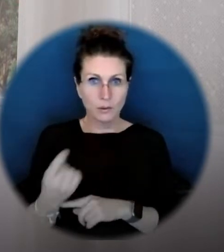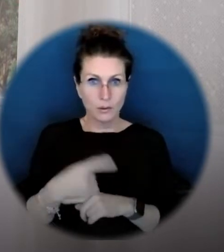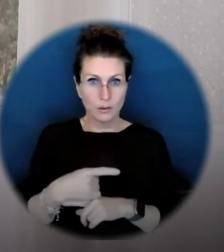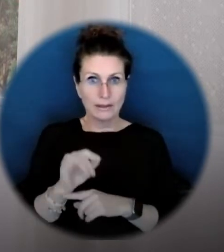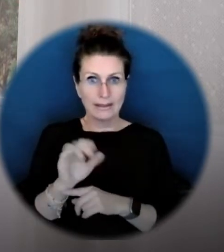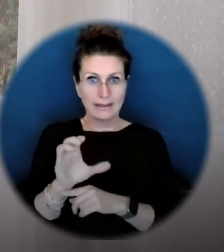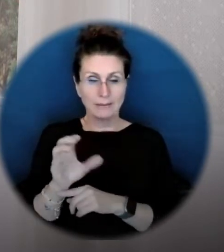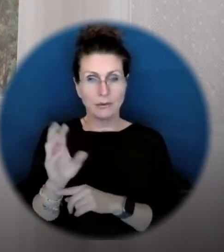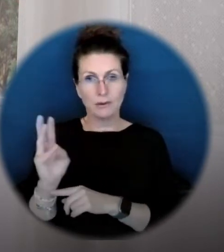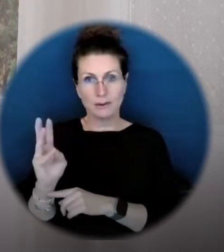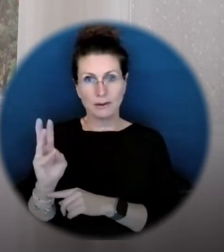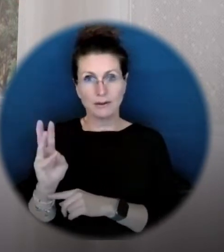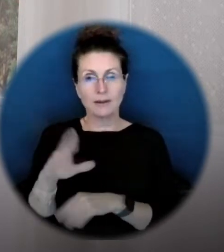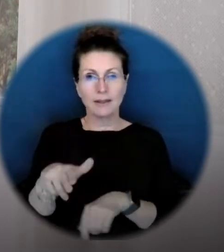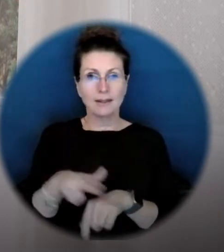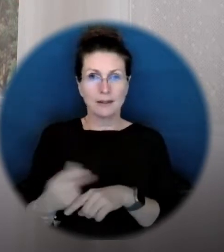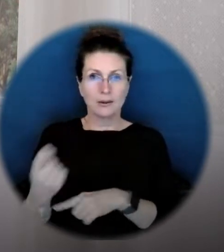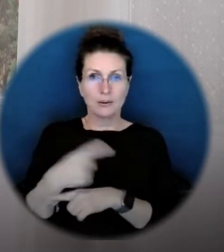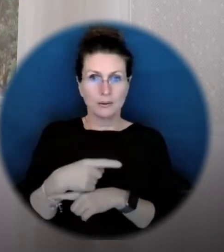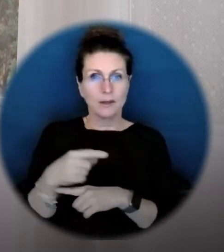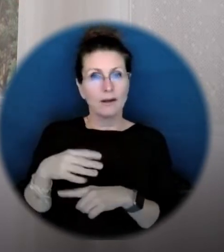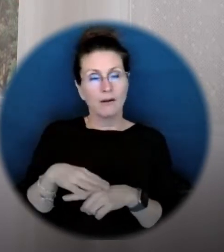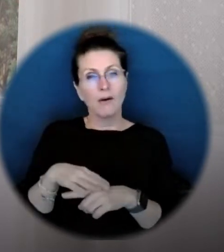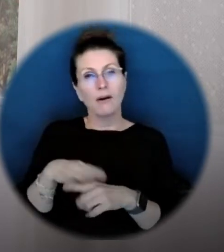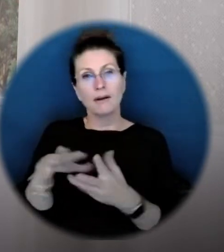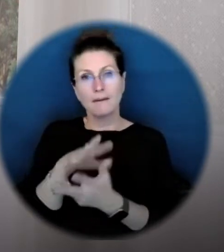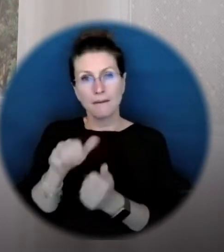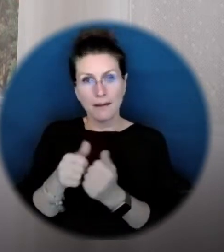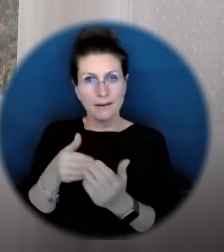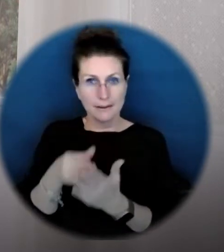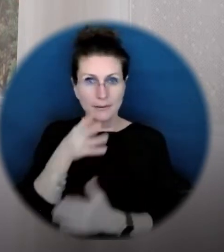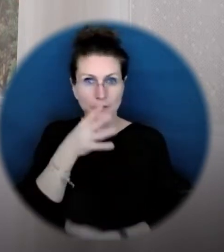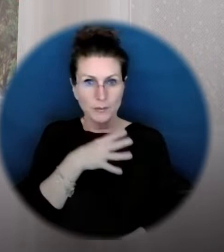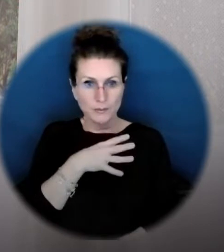on Violence Against Women. It's really important in our communities